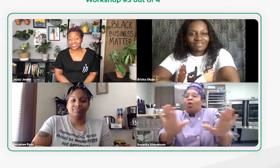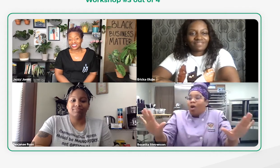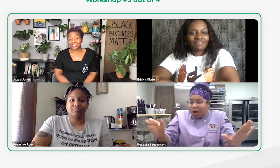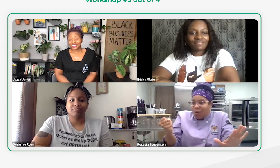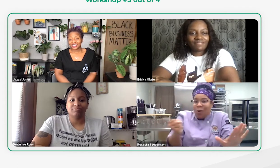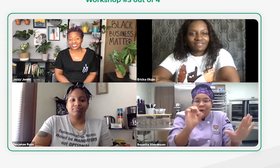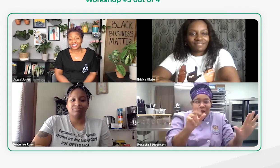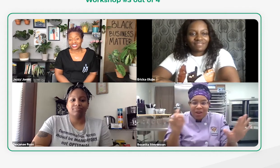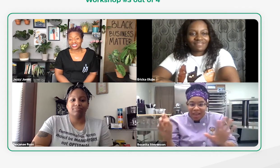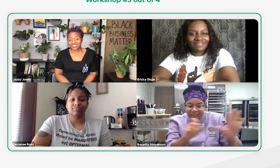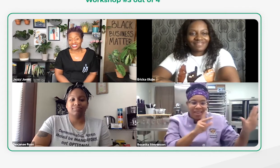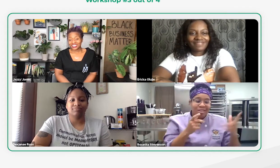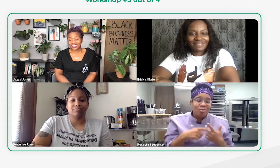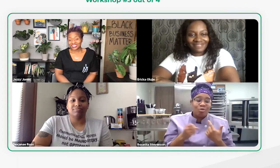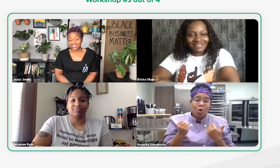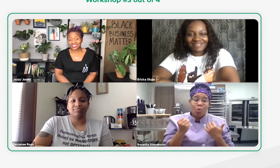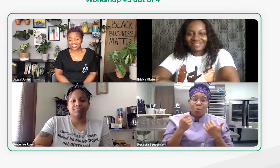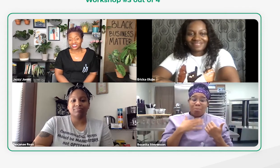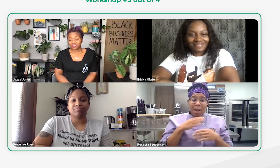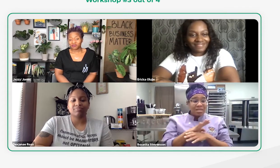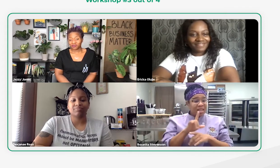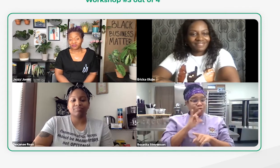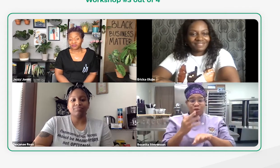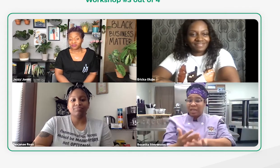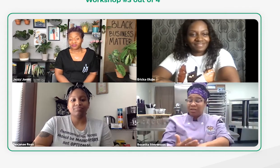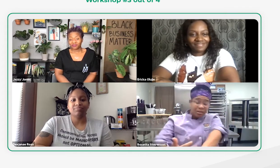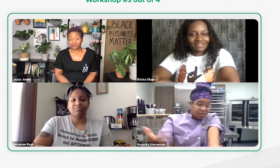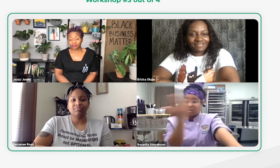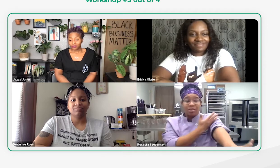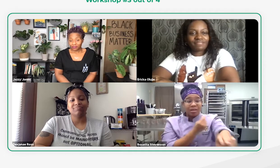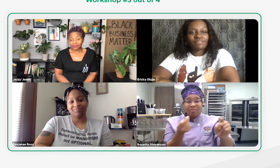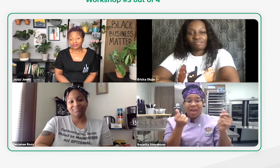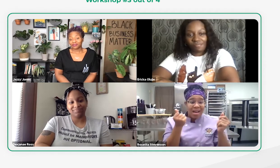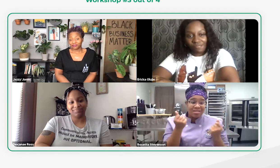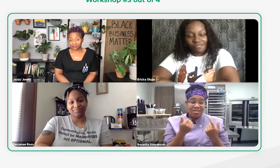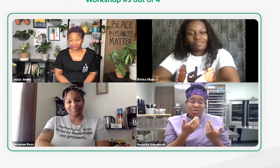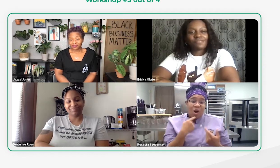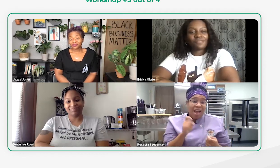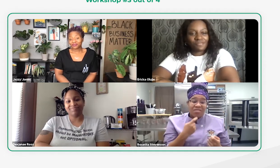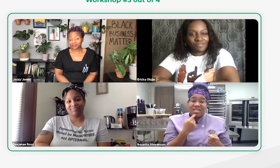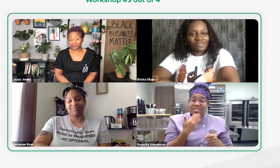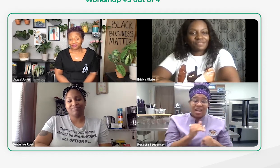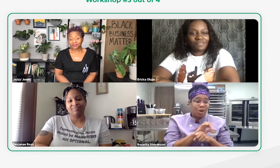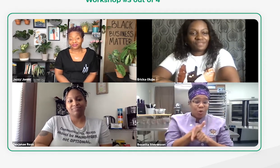me and e-mailing me and I was like whoa, hold on aisle get to you. My business really boomed during